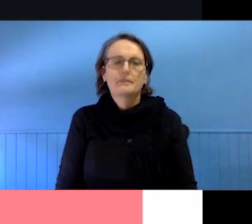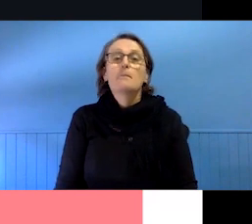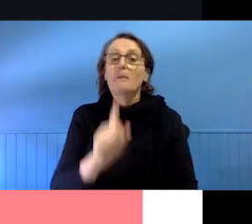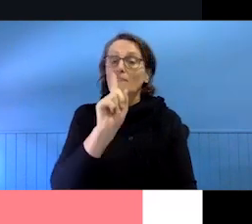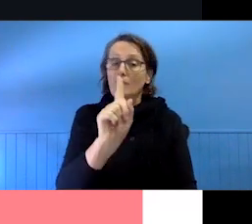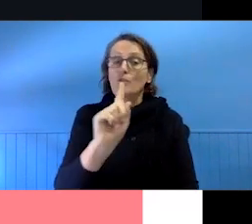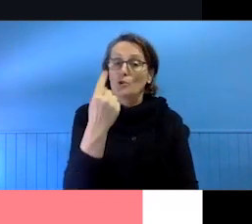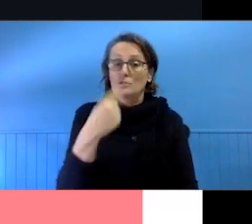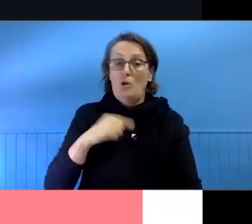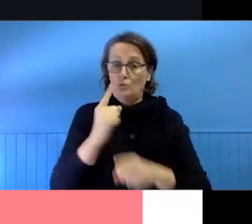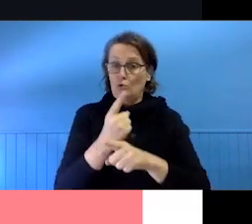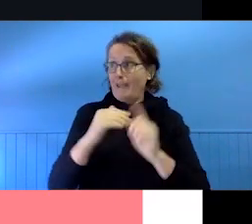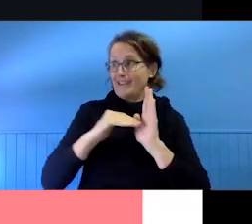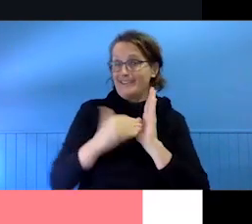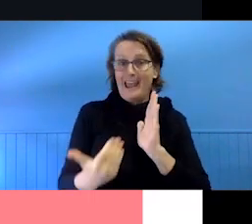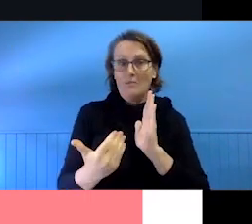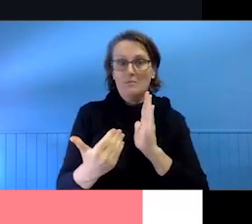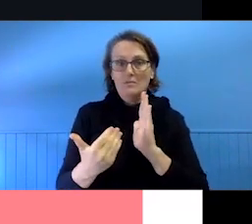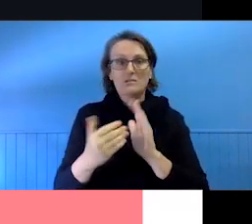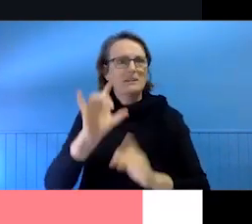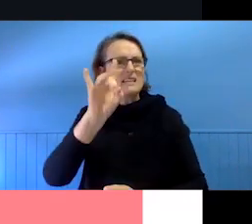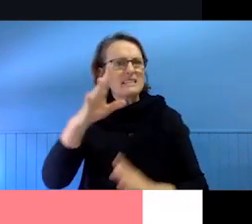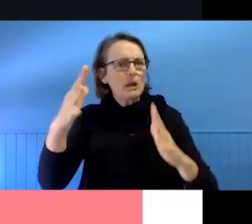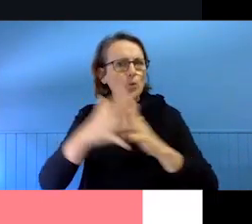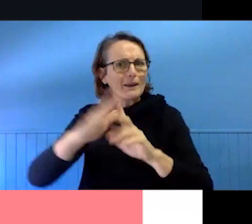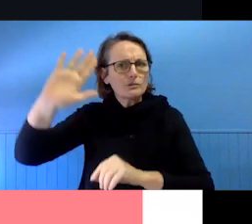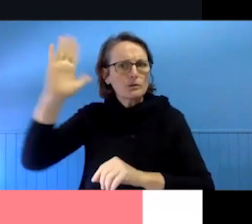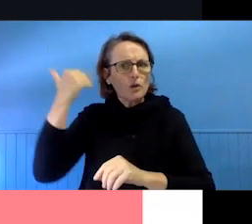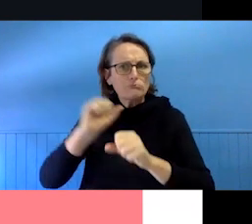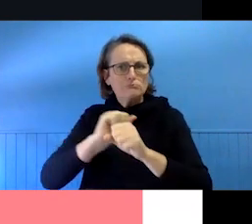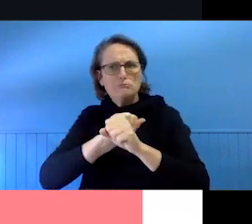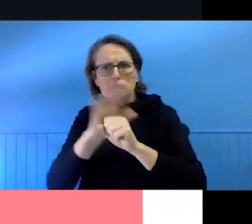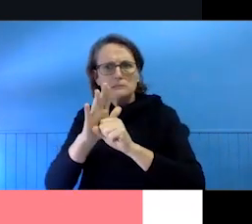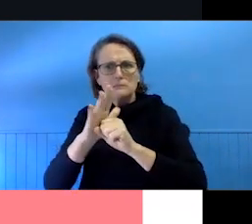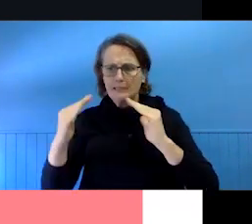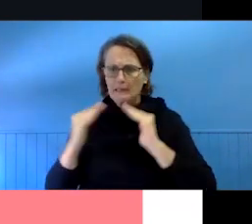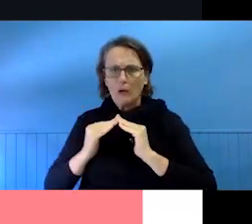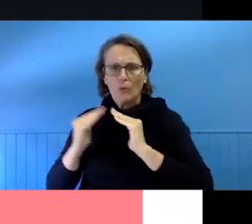we're facing now. So we're about 10 weeks into the shutdown. We know